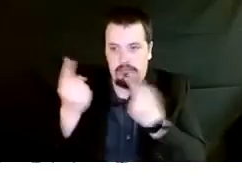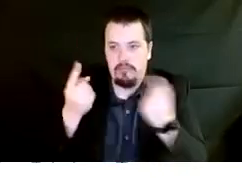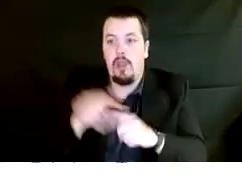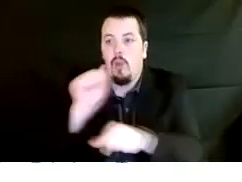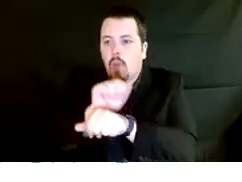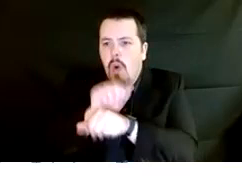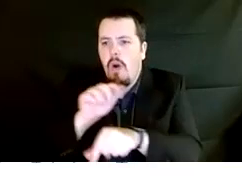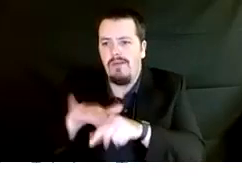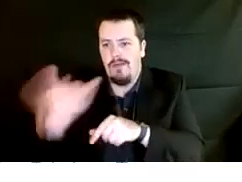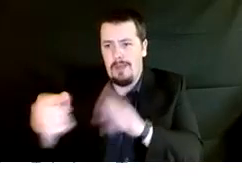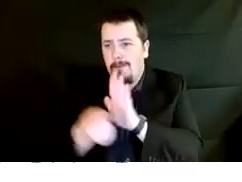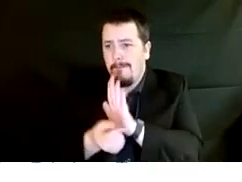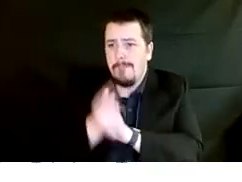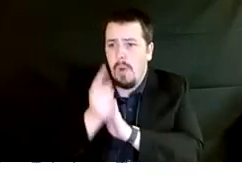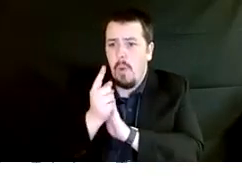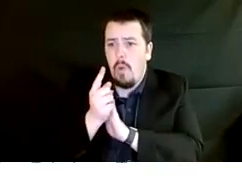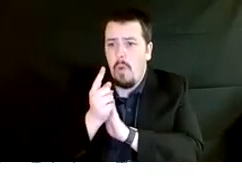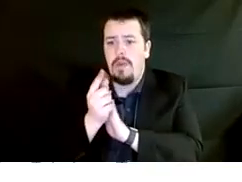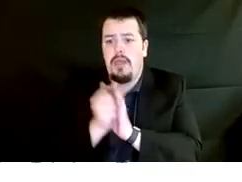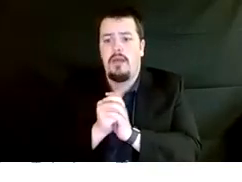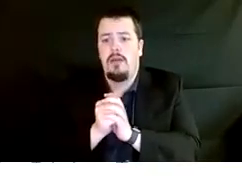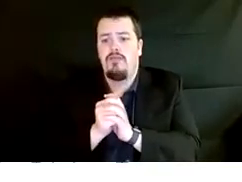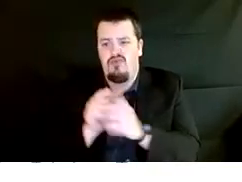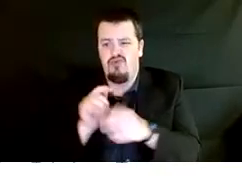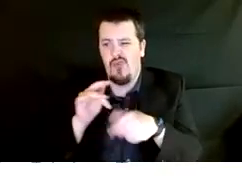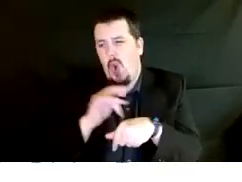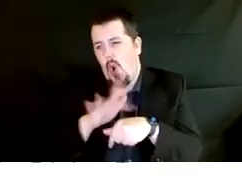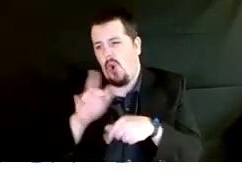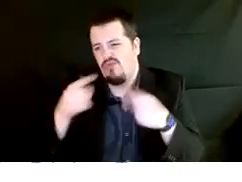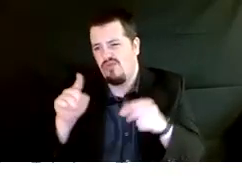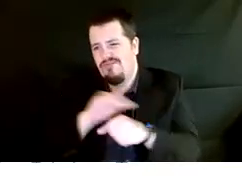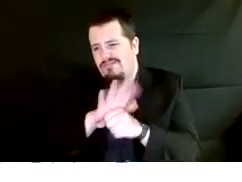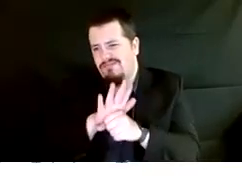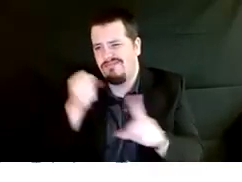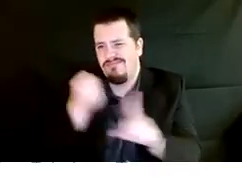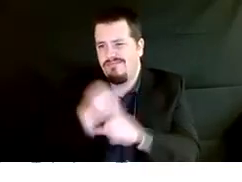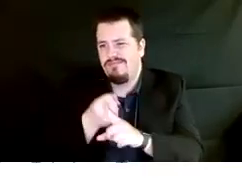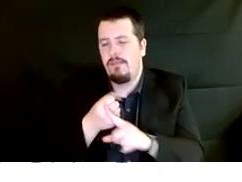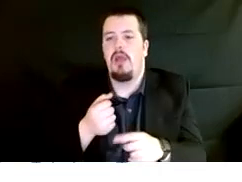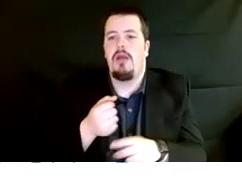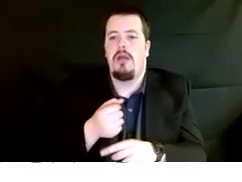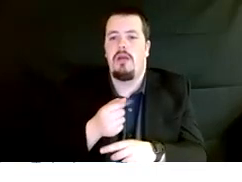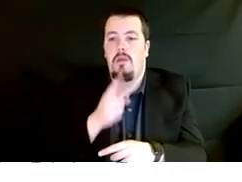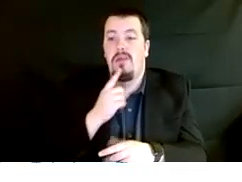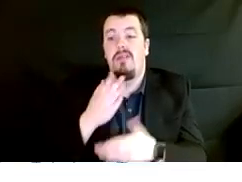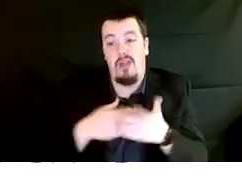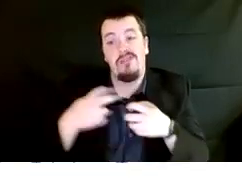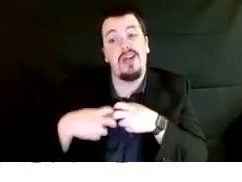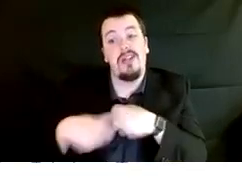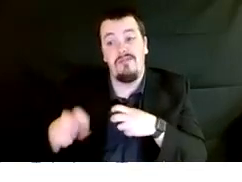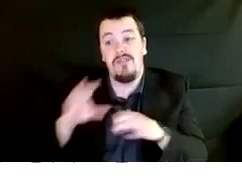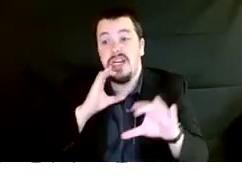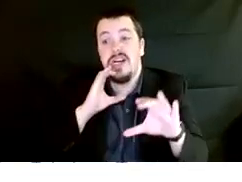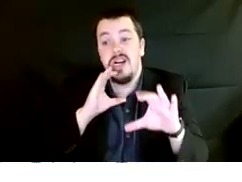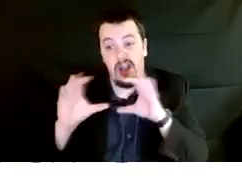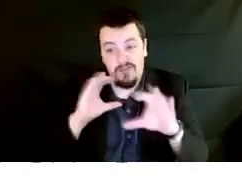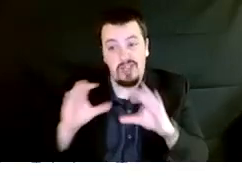that moment, in early pandemic, and I had some tough conversations um especially with the state